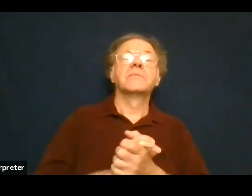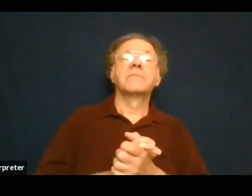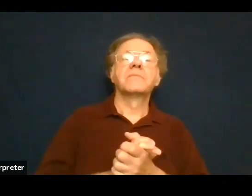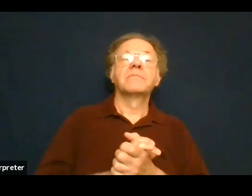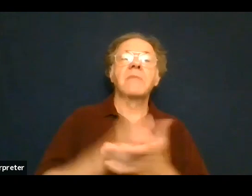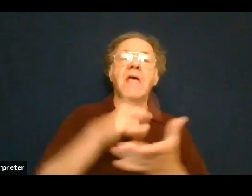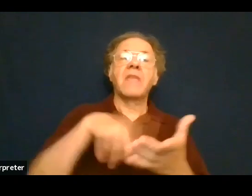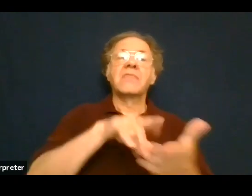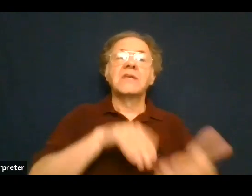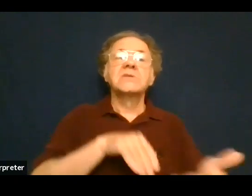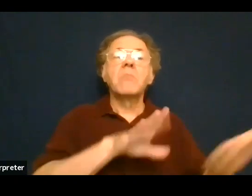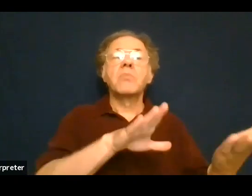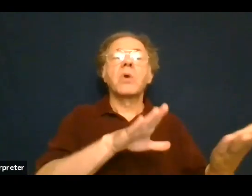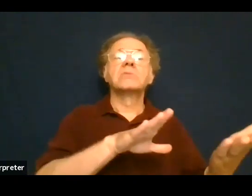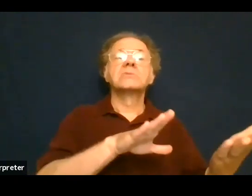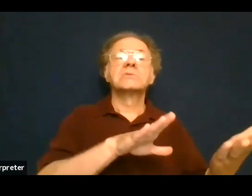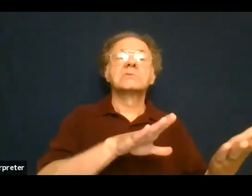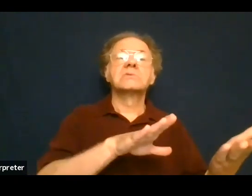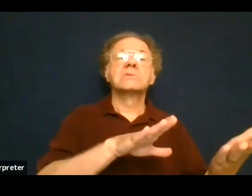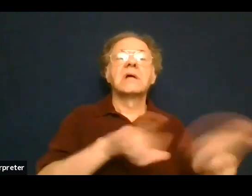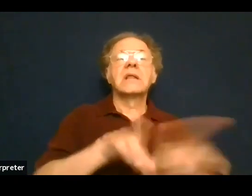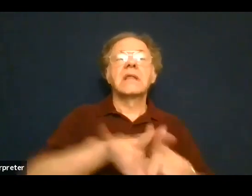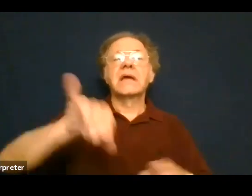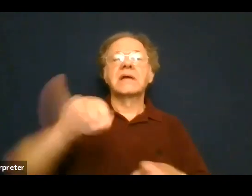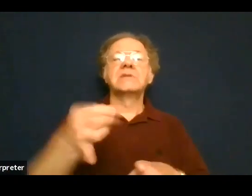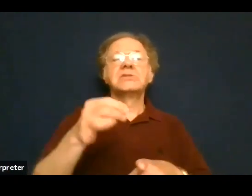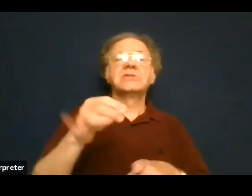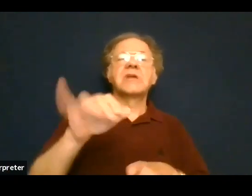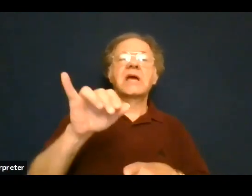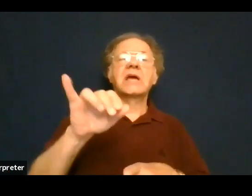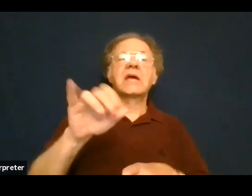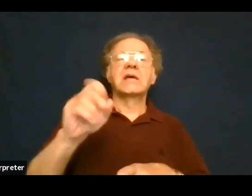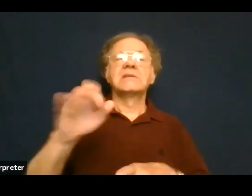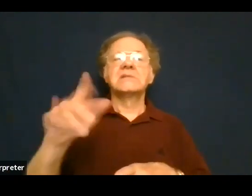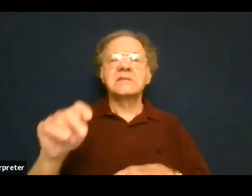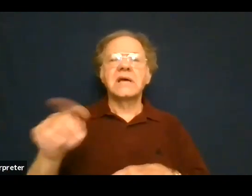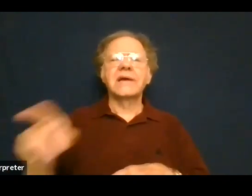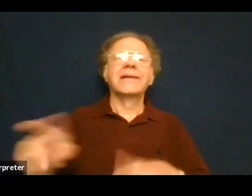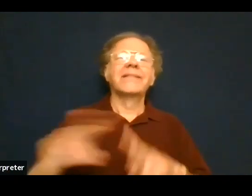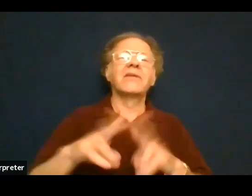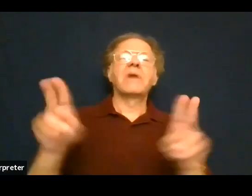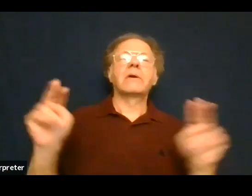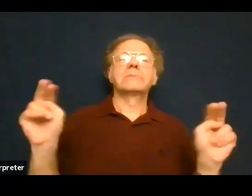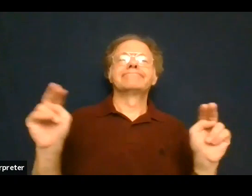talk about jCyte and their mutation agnostics, the therapy should work.